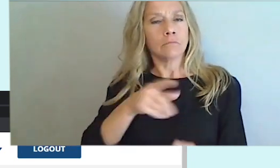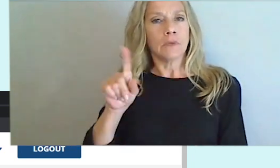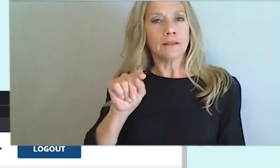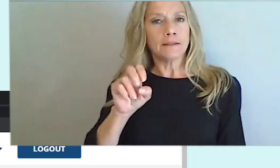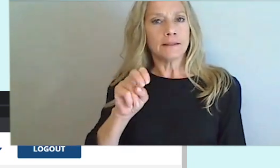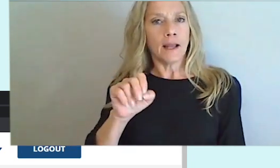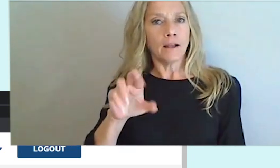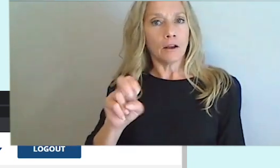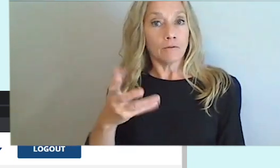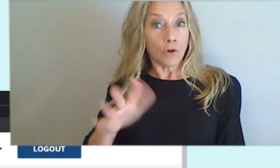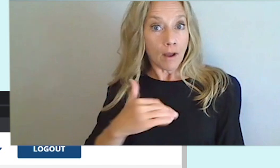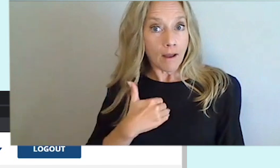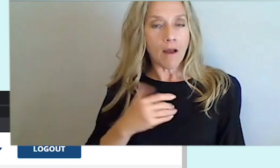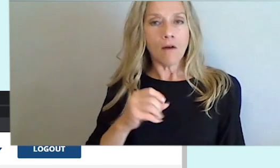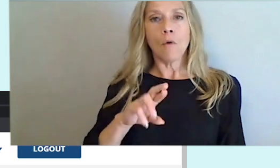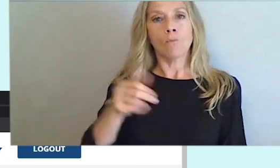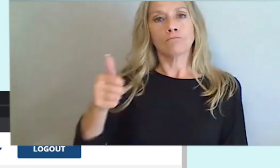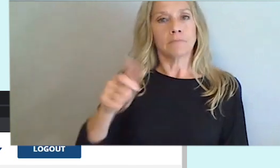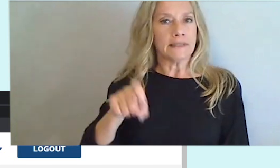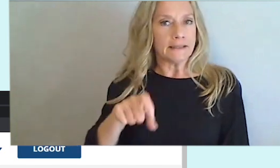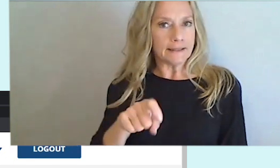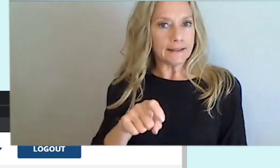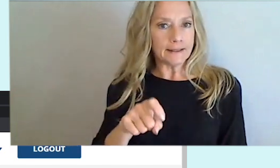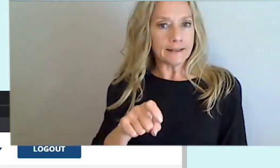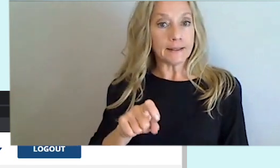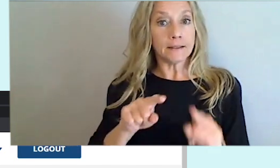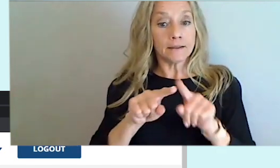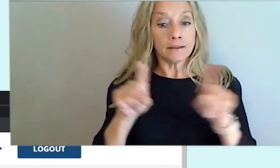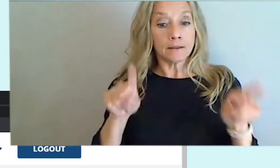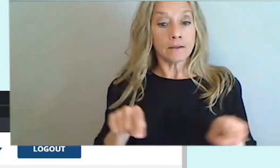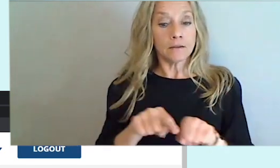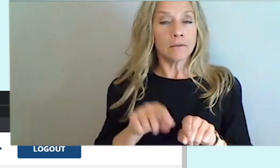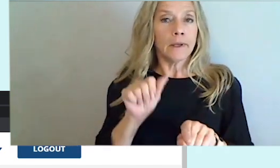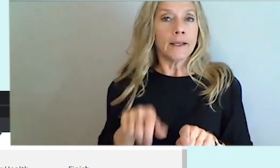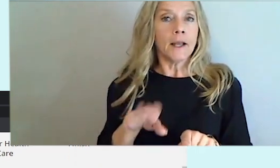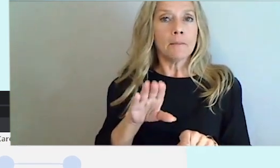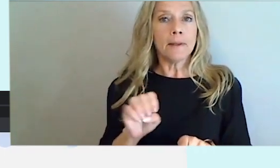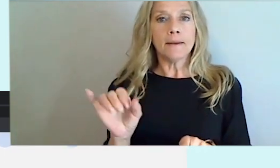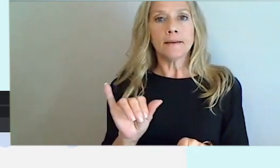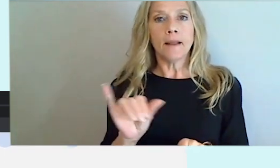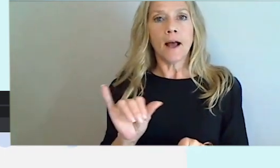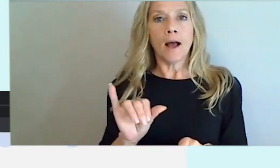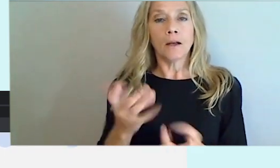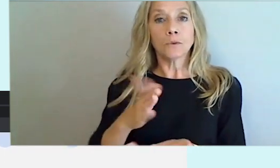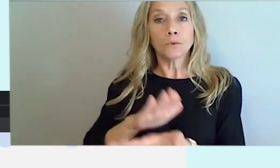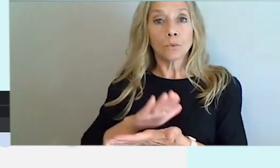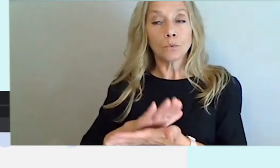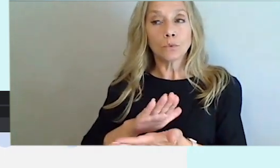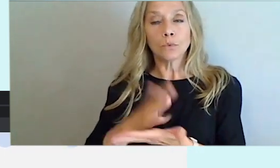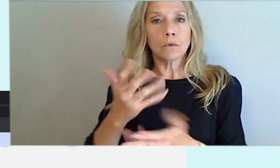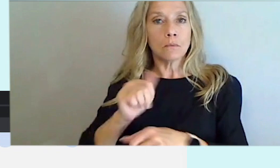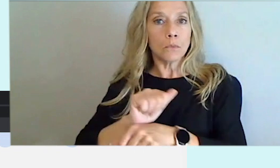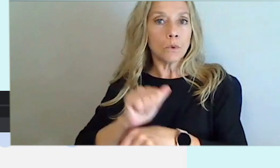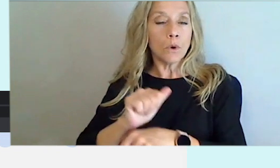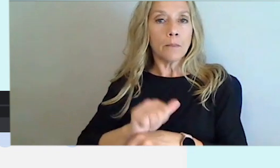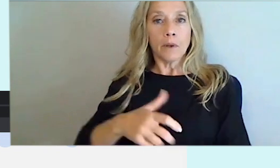The information displayed on this page could include information about school and employment, pregnancies, former foster